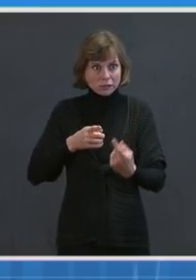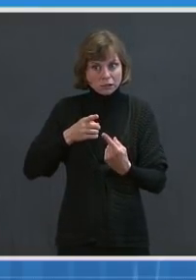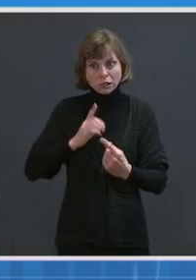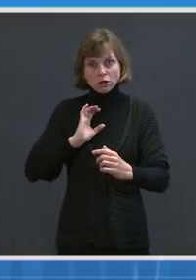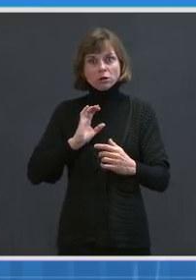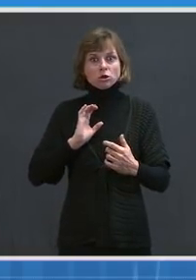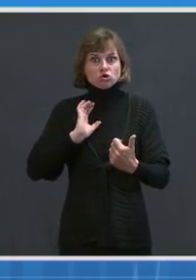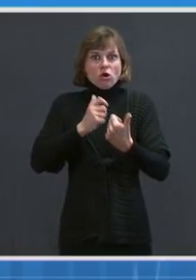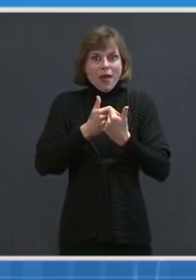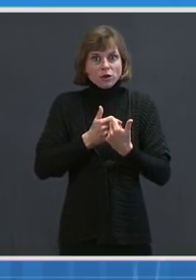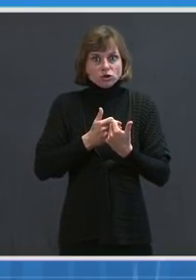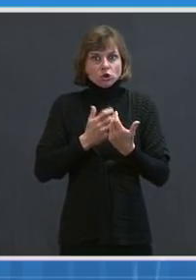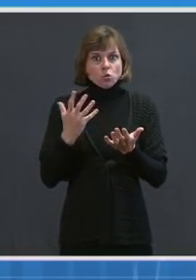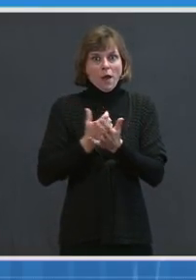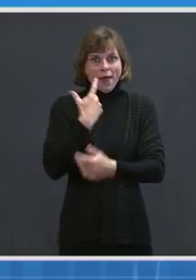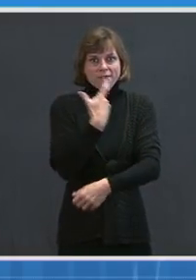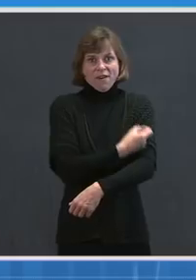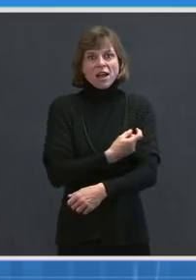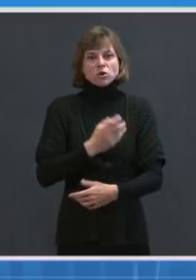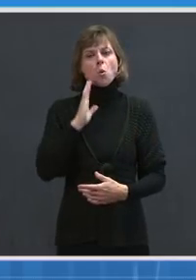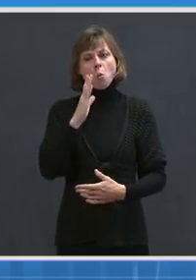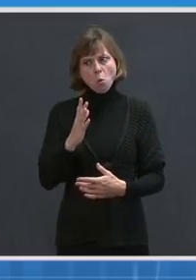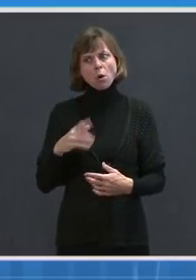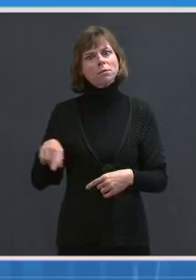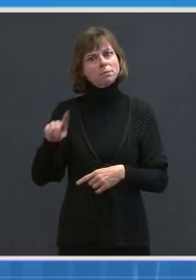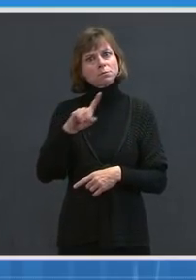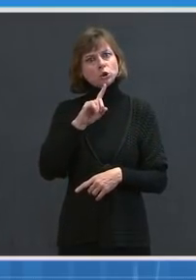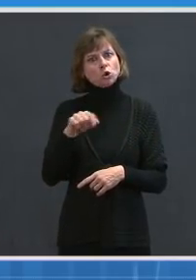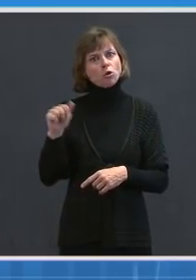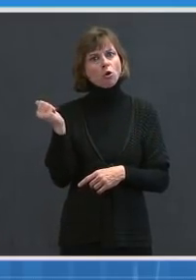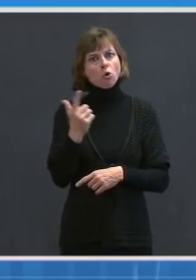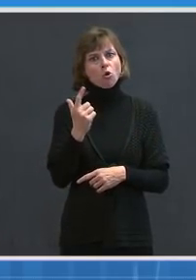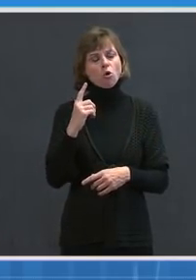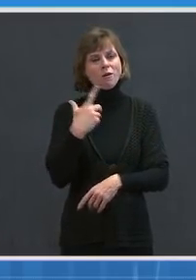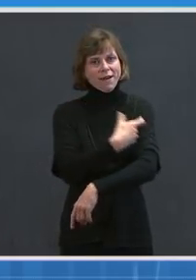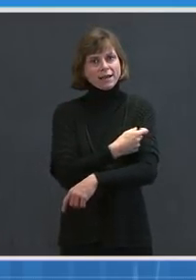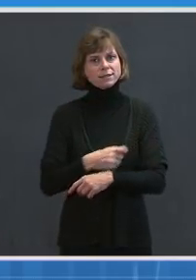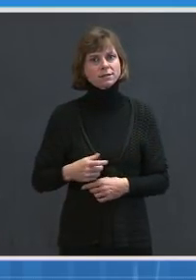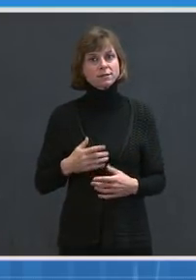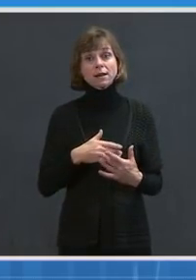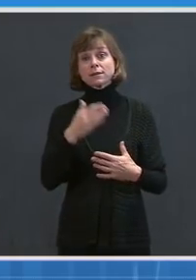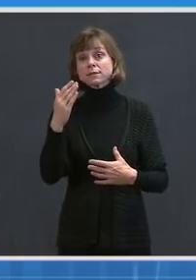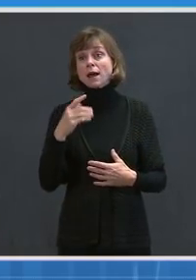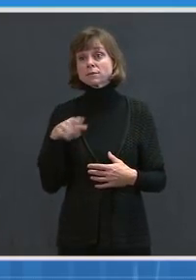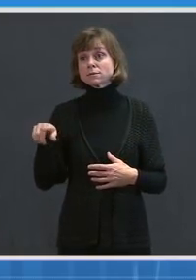So thank you for the question. Next, please. Moderator: Next we'll go Arlette Saenz at CNN.